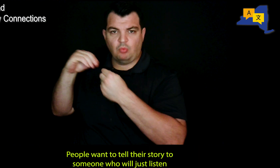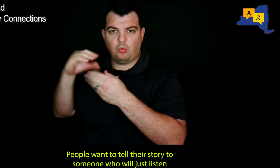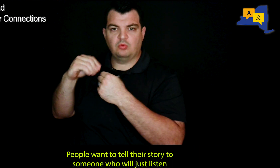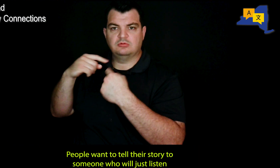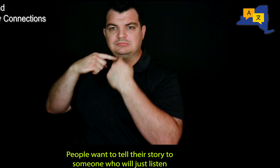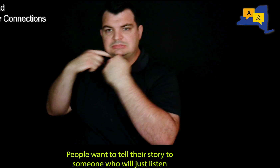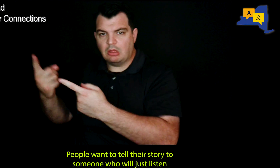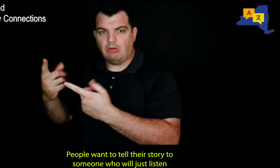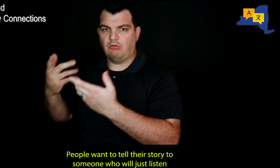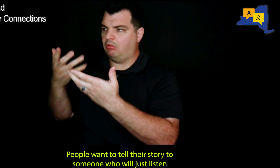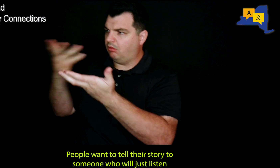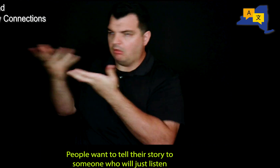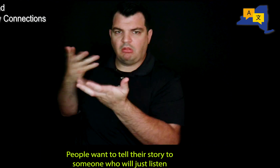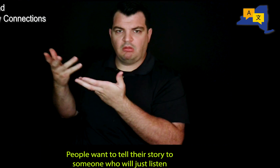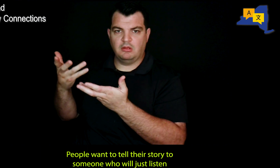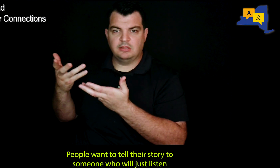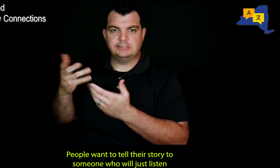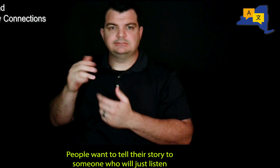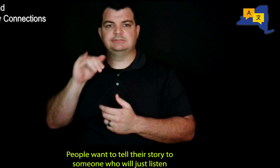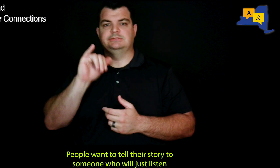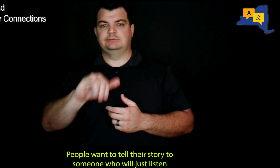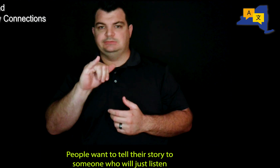People want to tell their story to someone who will just listen